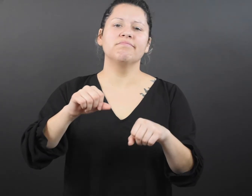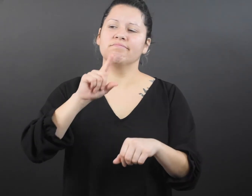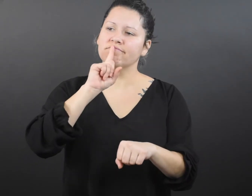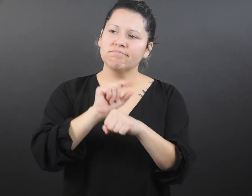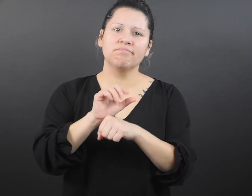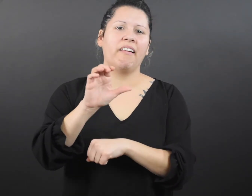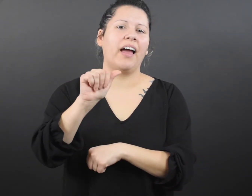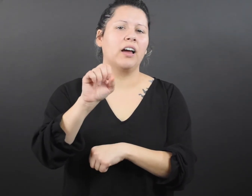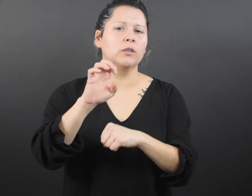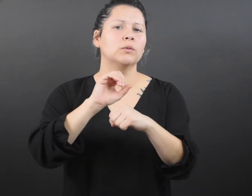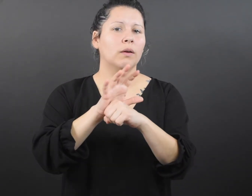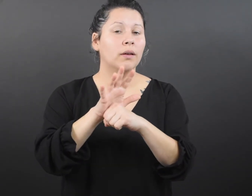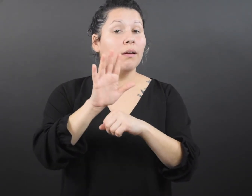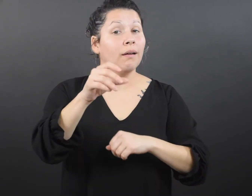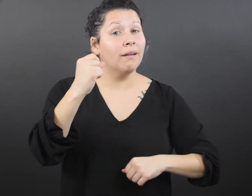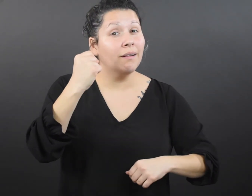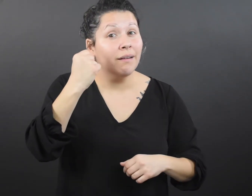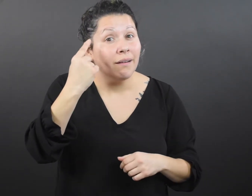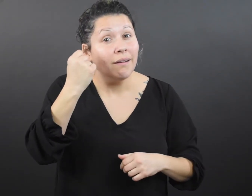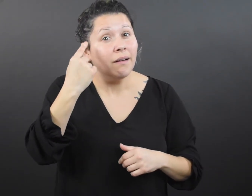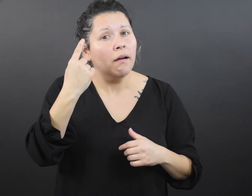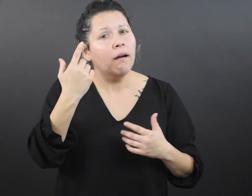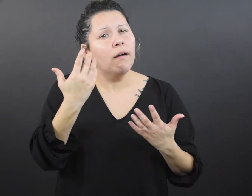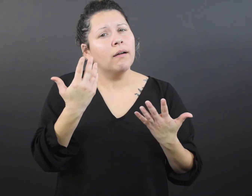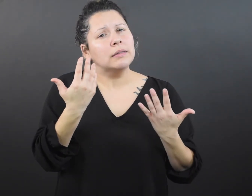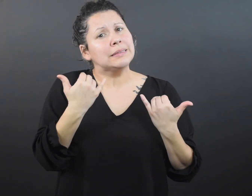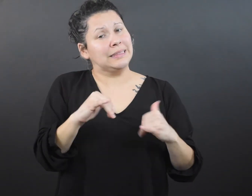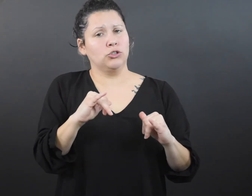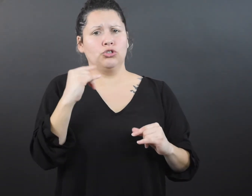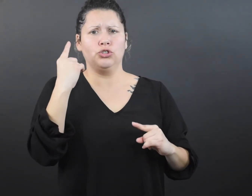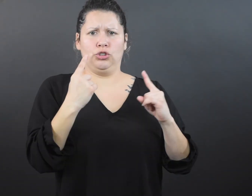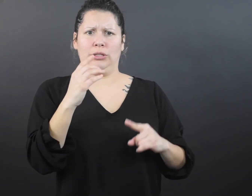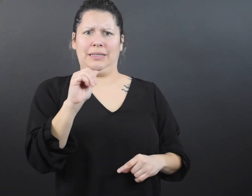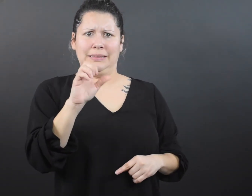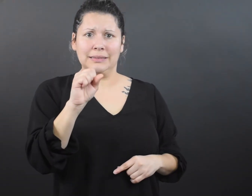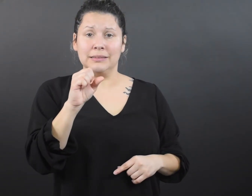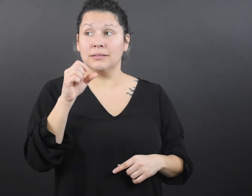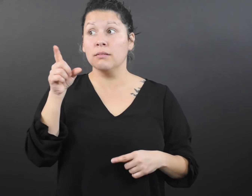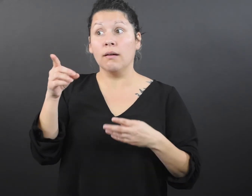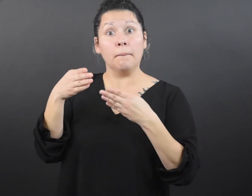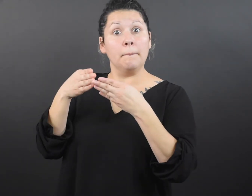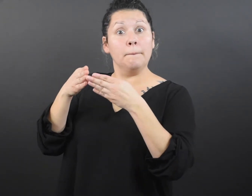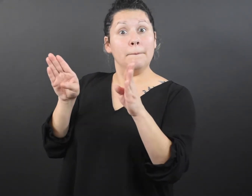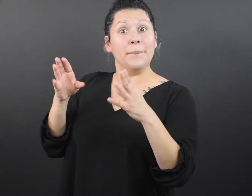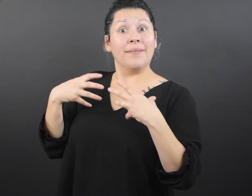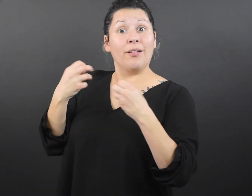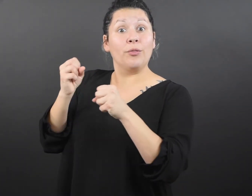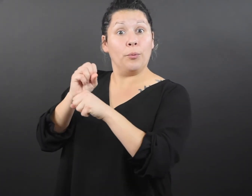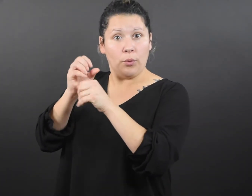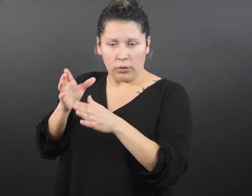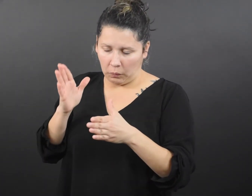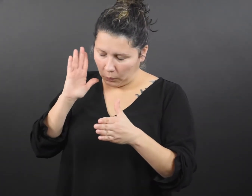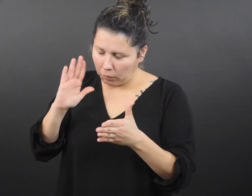a probable case of COVID-19, but they are still considered cases and a public health